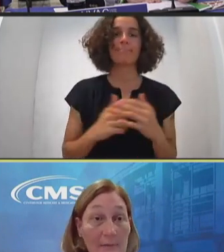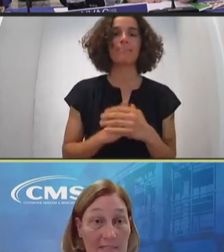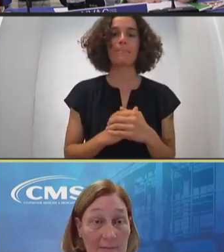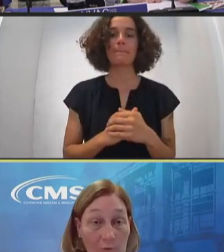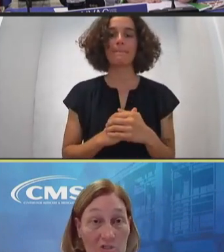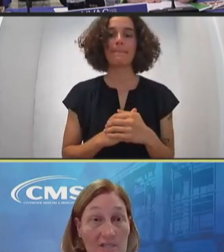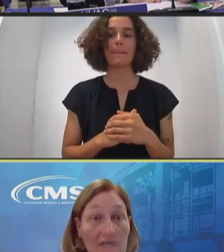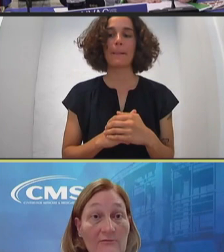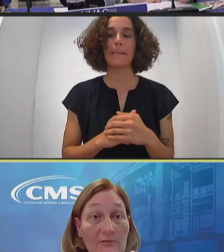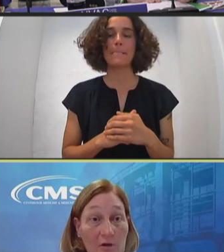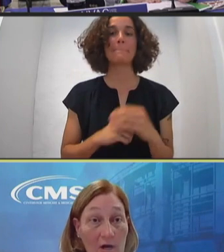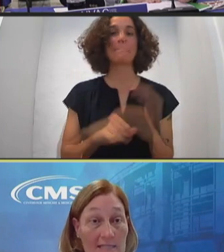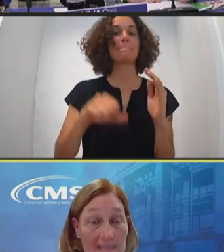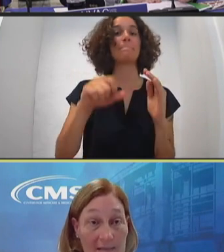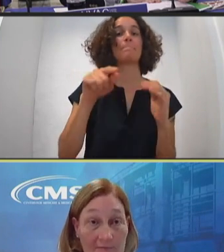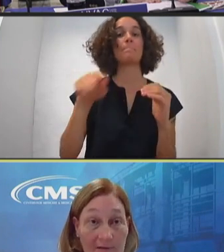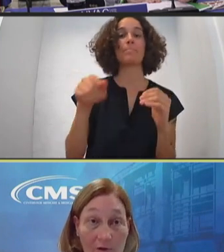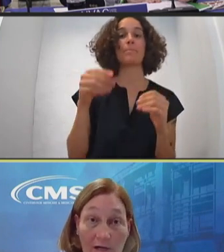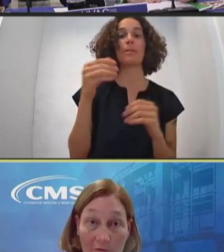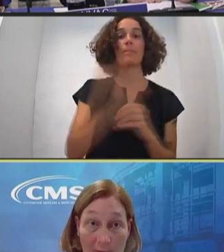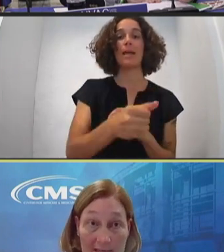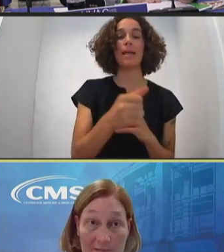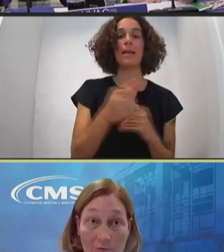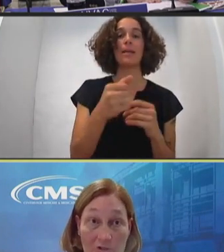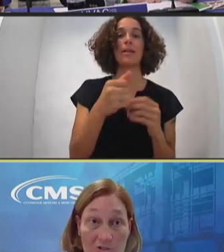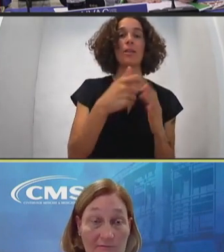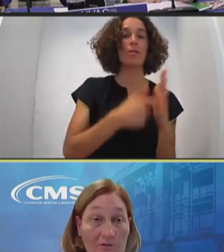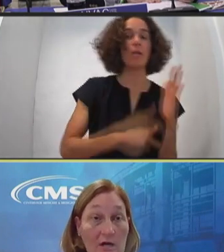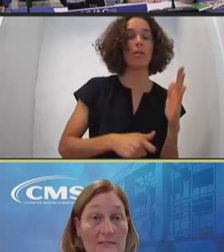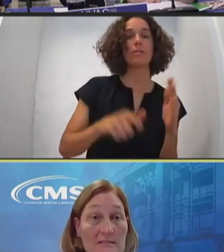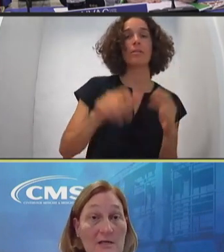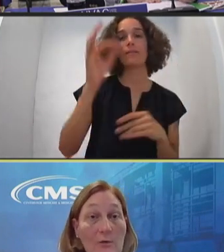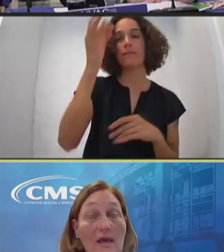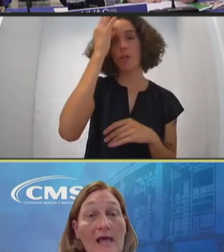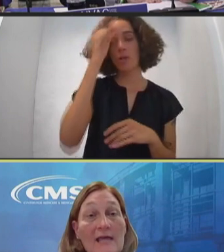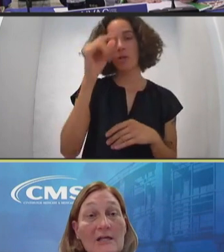state pays a portion of the cost, and the federal government pays a portion of the cost. So,